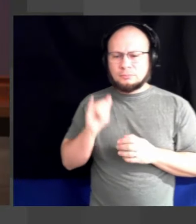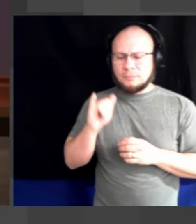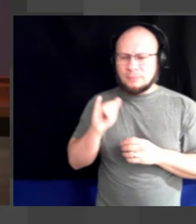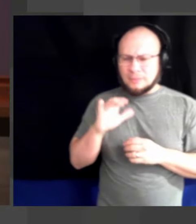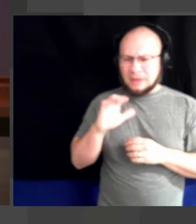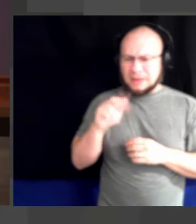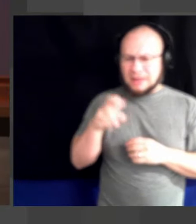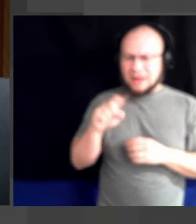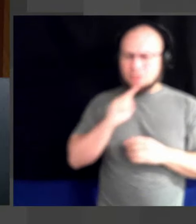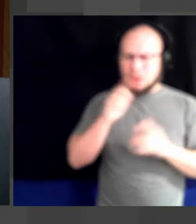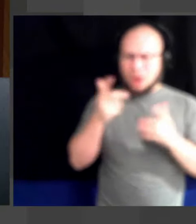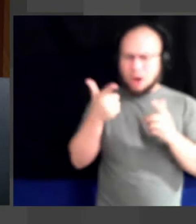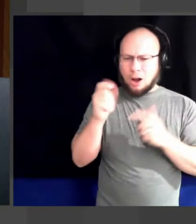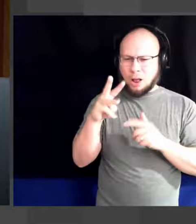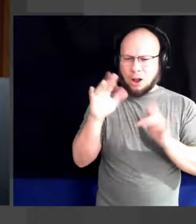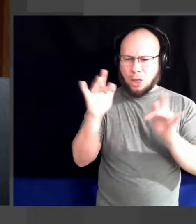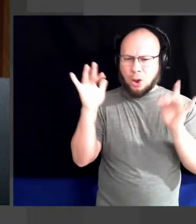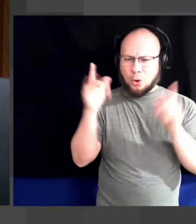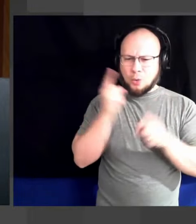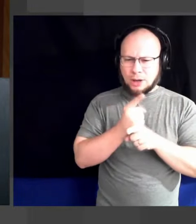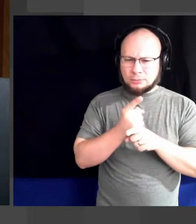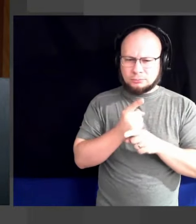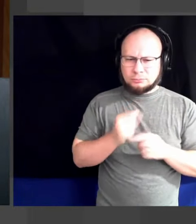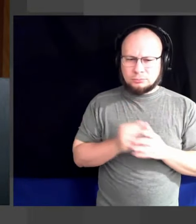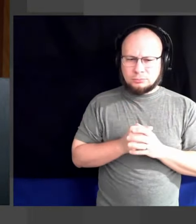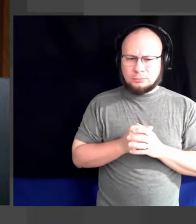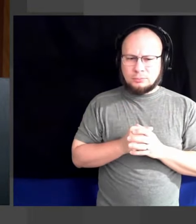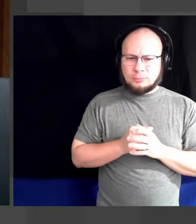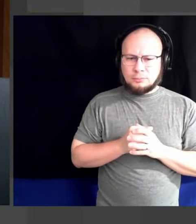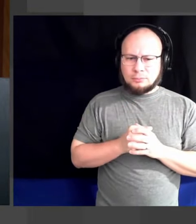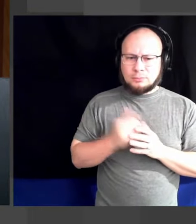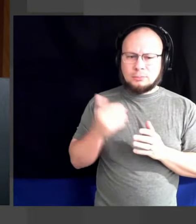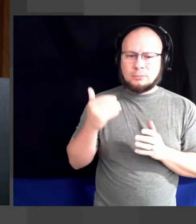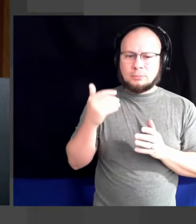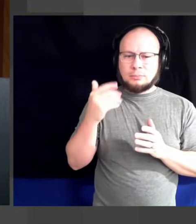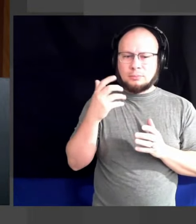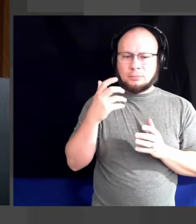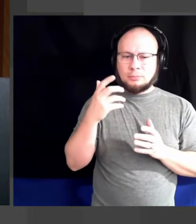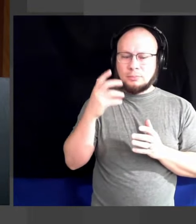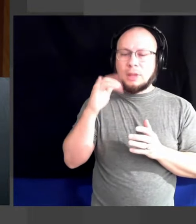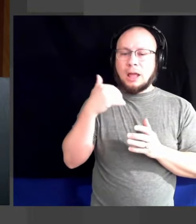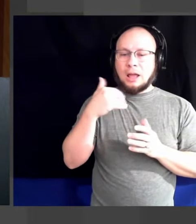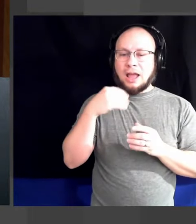LUSH CAVES HAVE A REAL GLOW FROM ONE OF THE PLANTS.